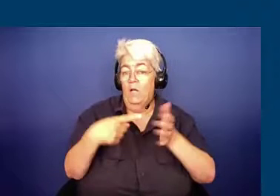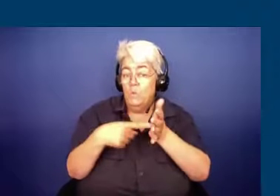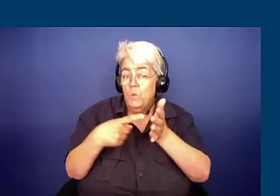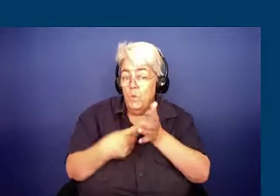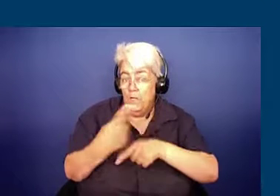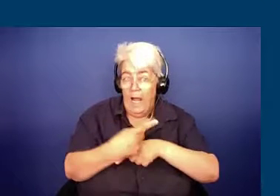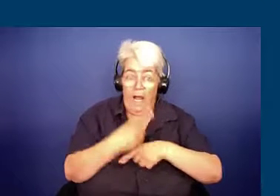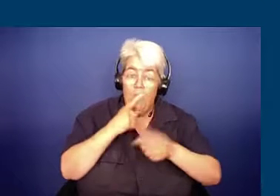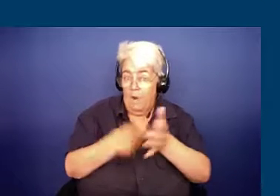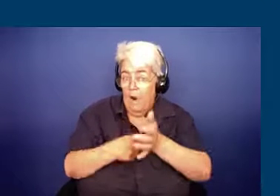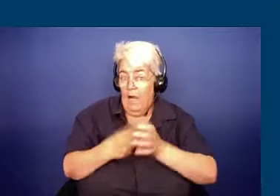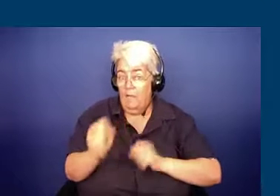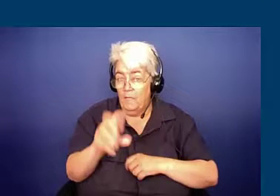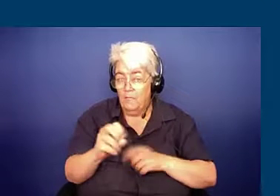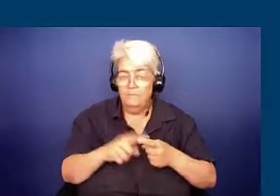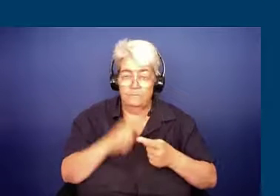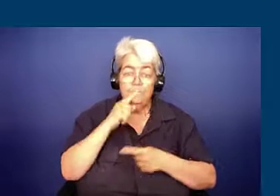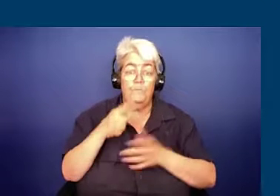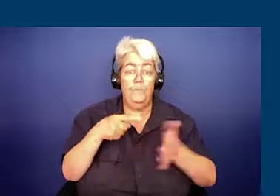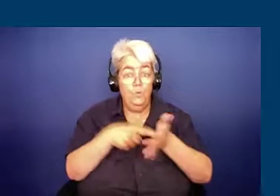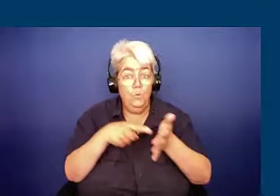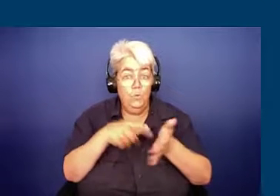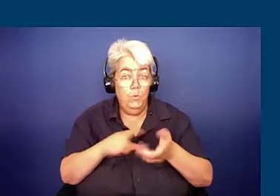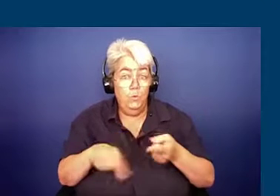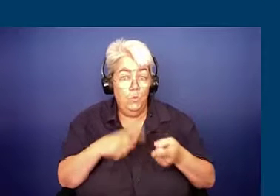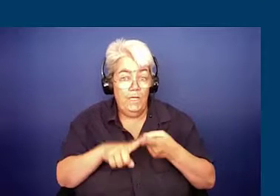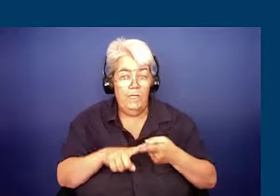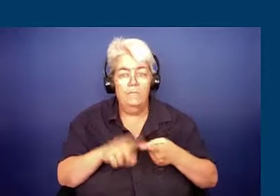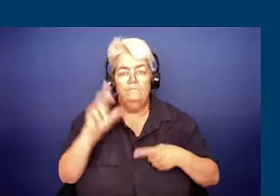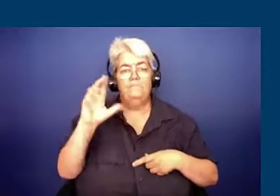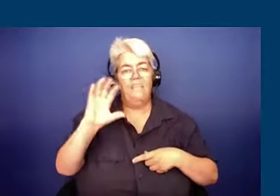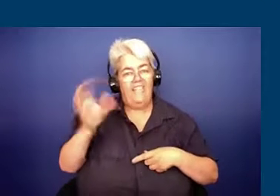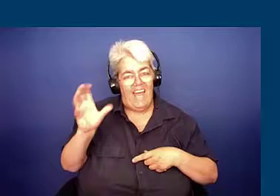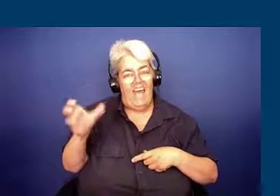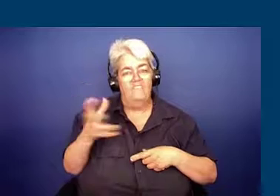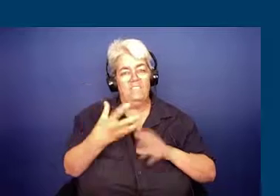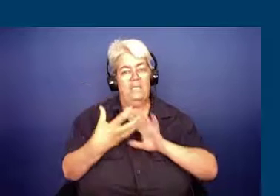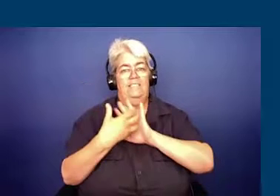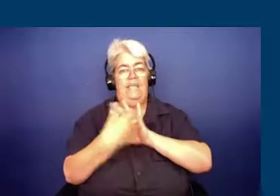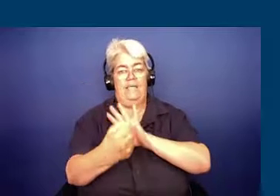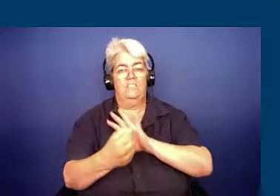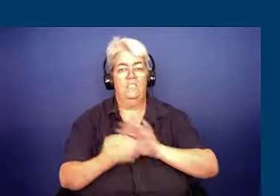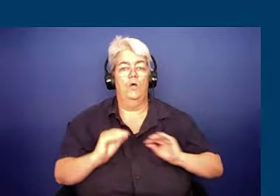you put due dates in, Canvas is adding those due dates and the assignment, and a link to the